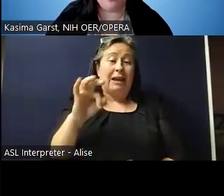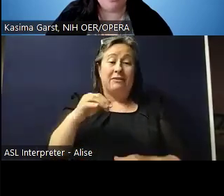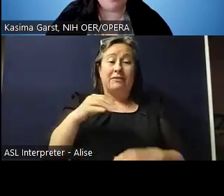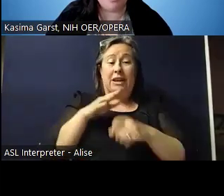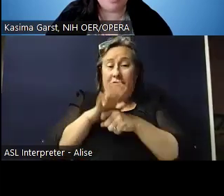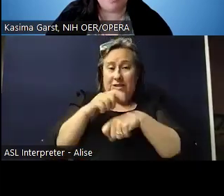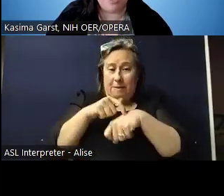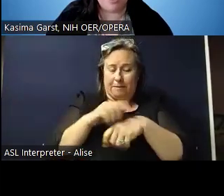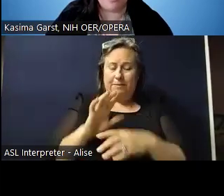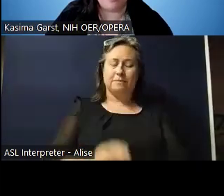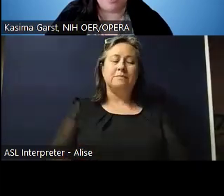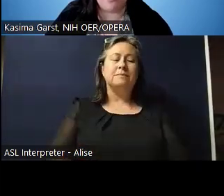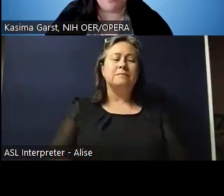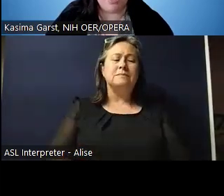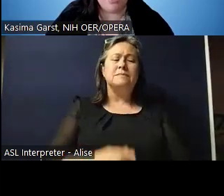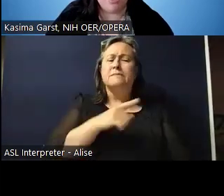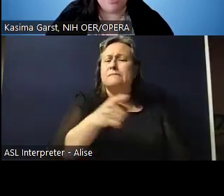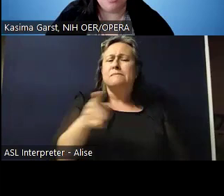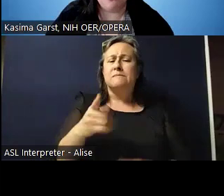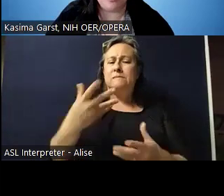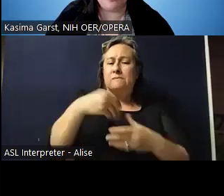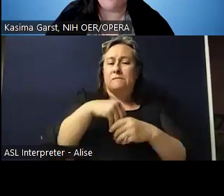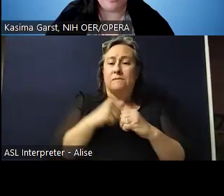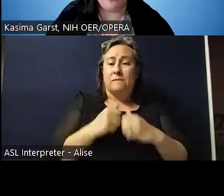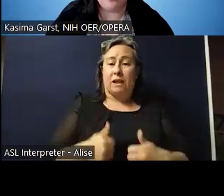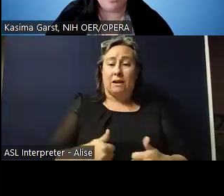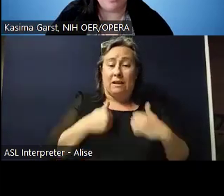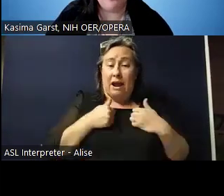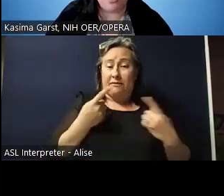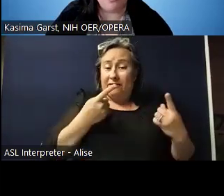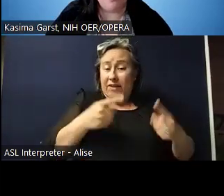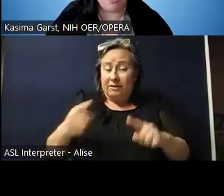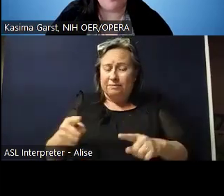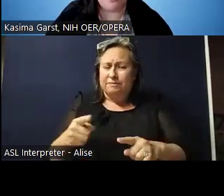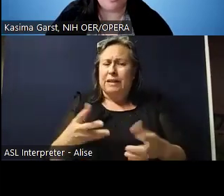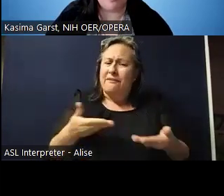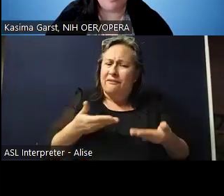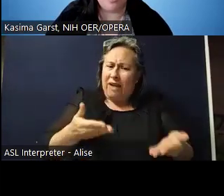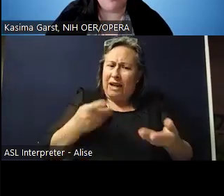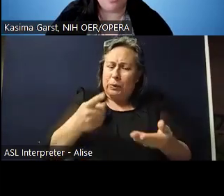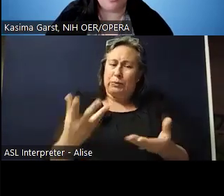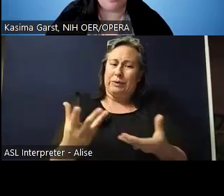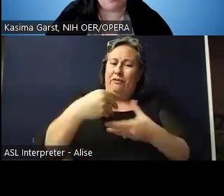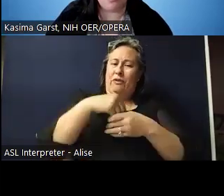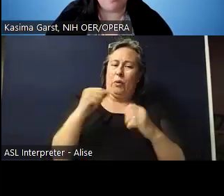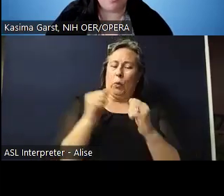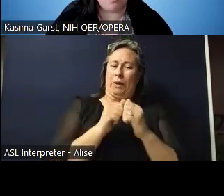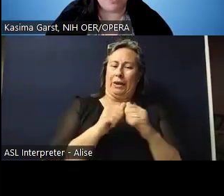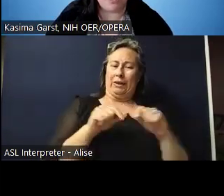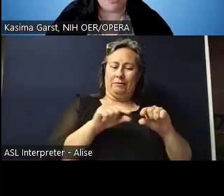For those participating in the live event, we invite you to get involved by using the polling features when prompted